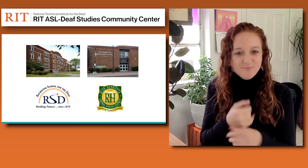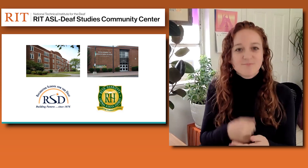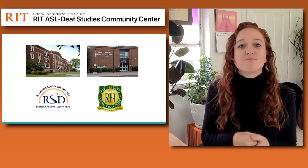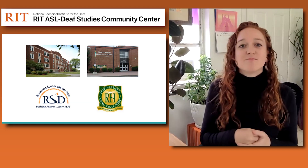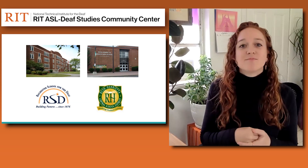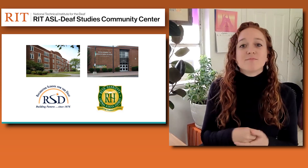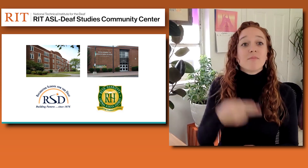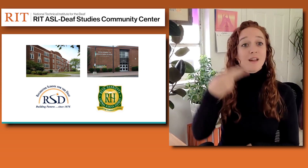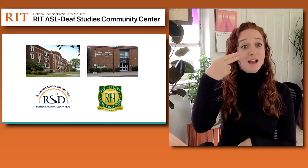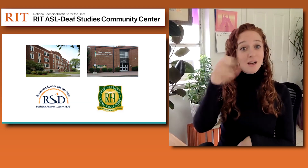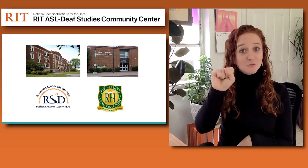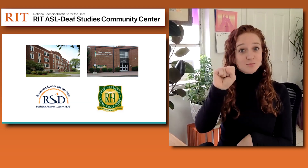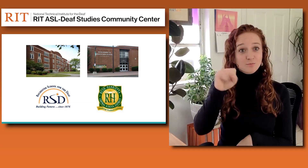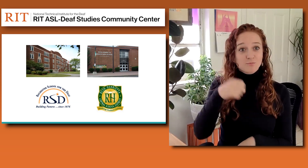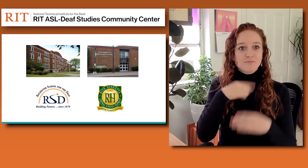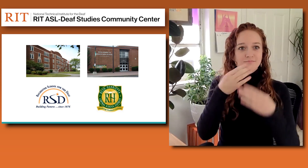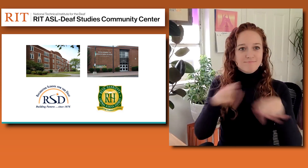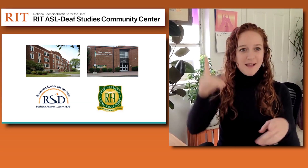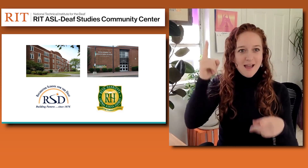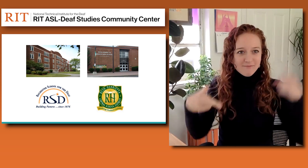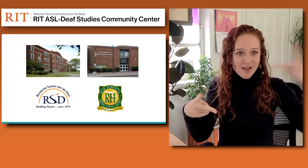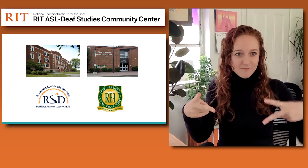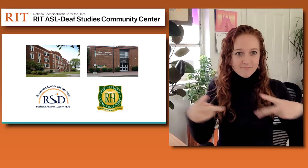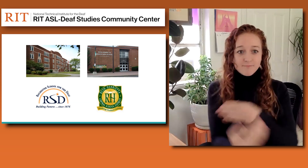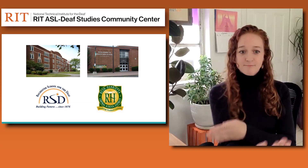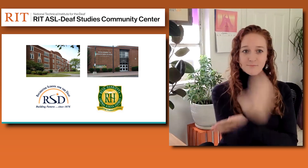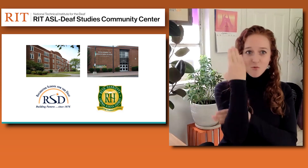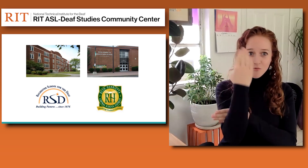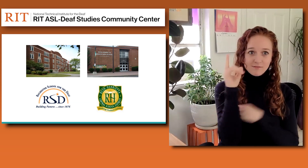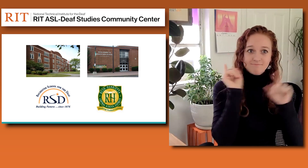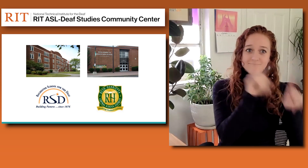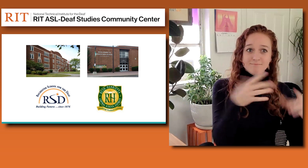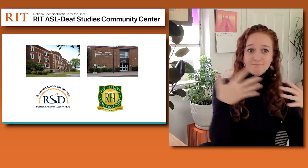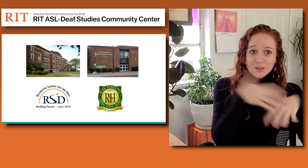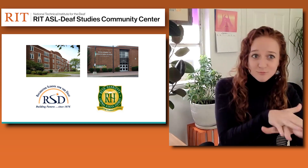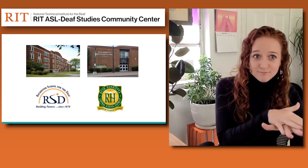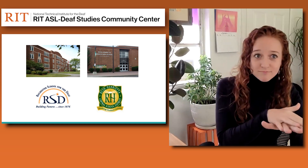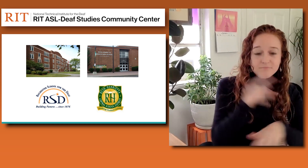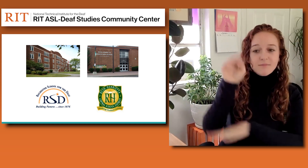or the Rochester School for the Deaf. In high school, I split my time half and half.